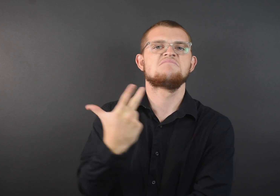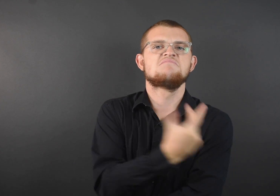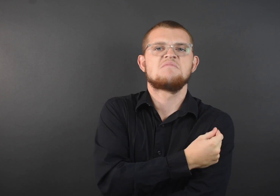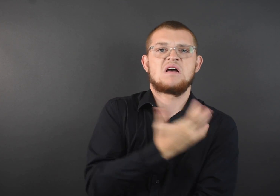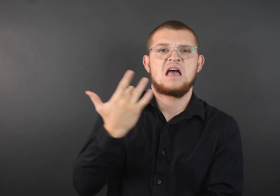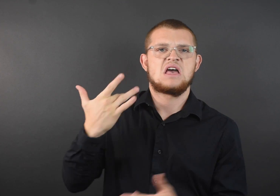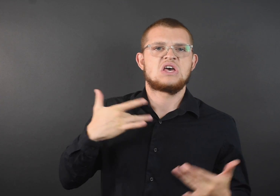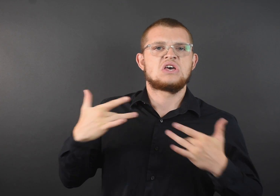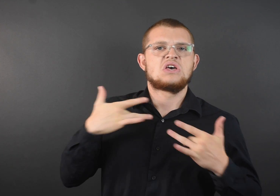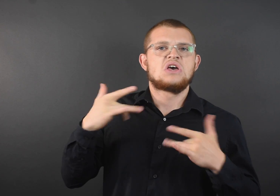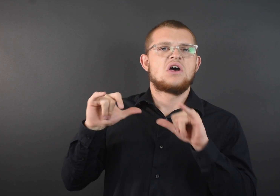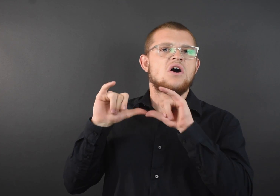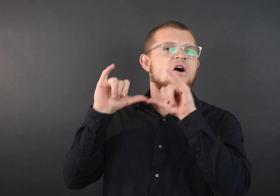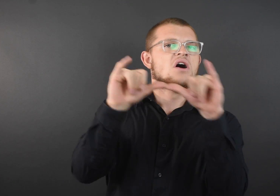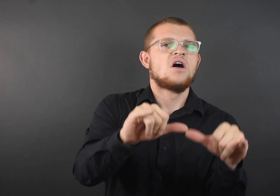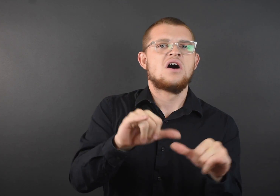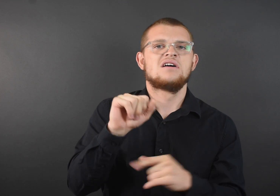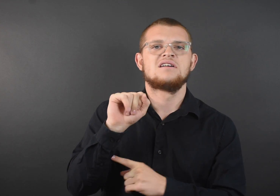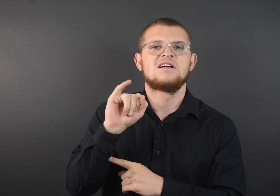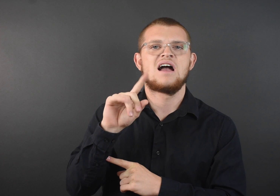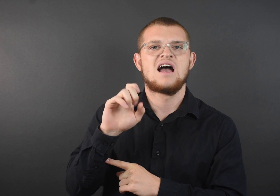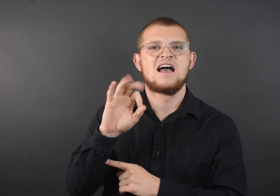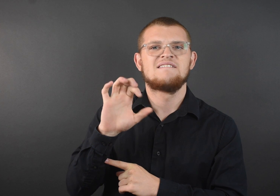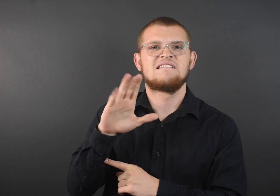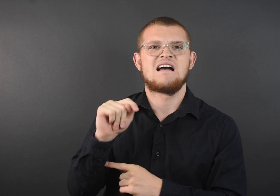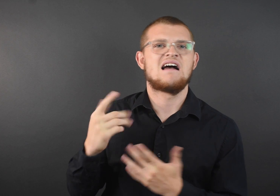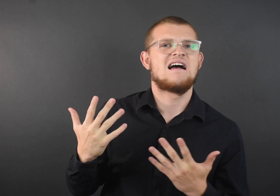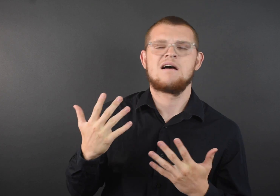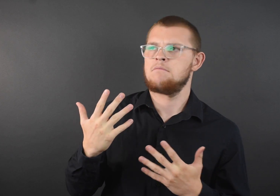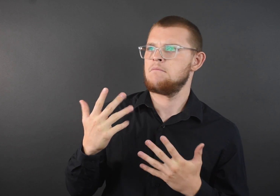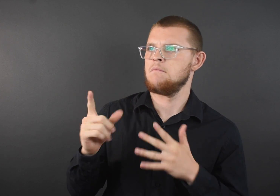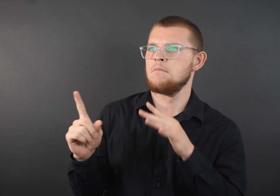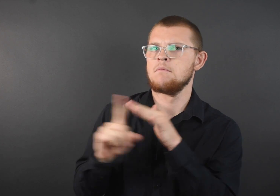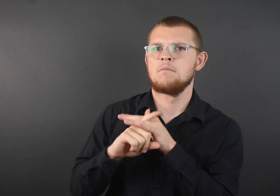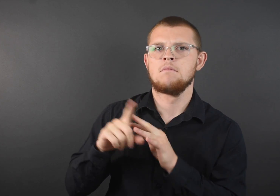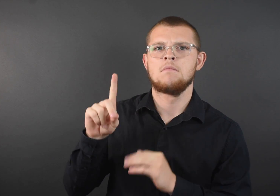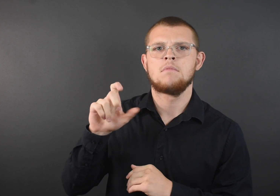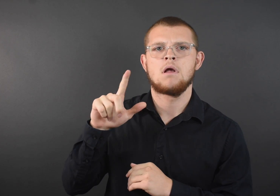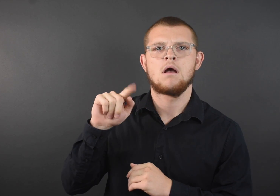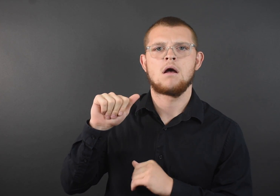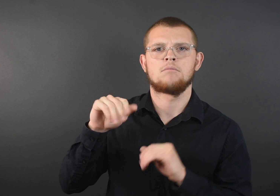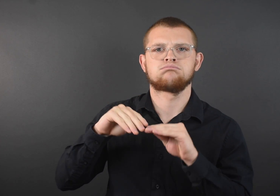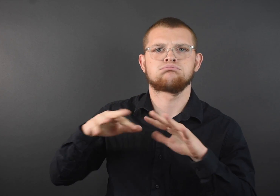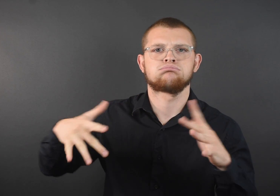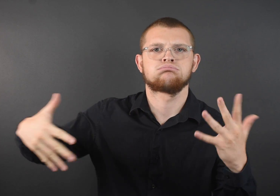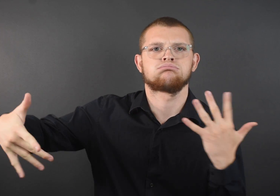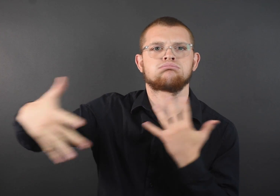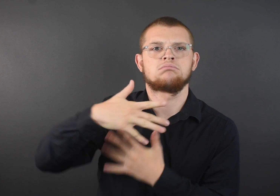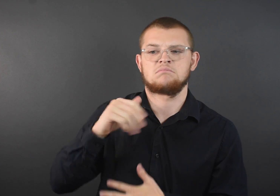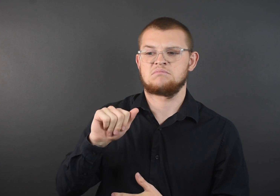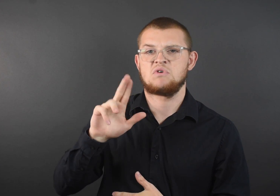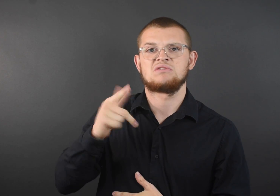about long-term side effects. But with the delta variant circulating and her Aug. 7